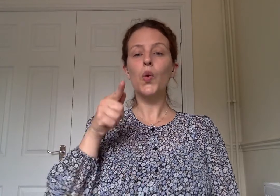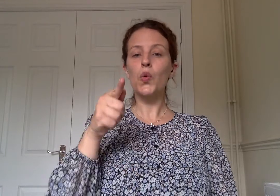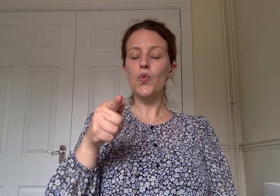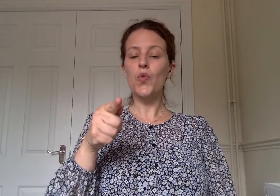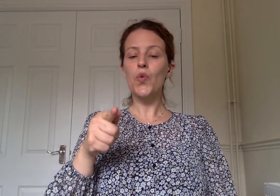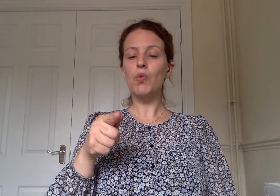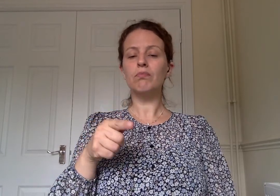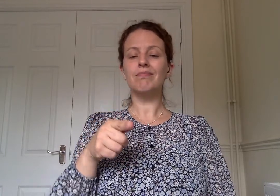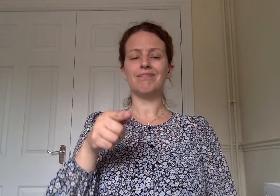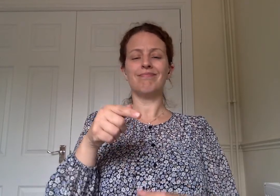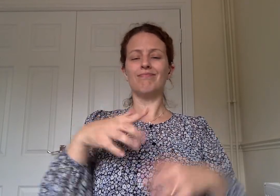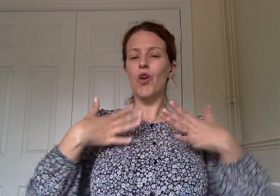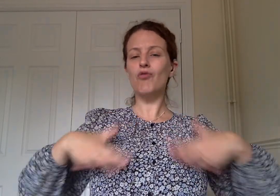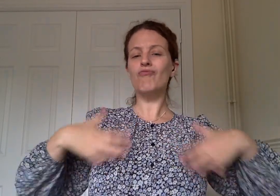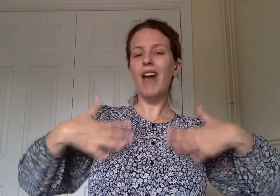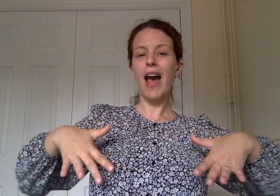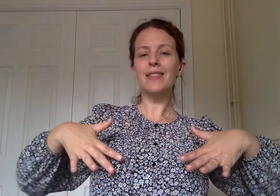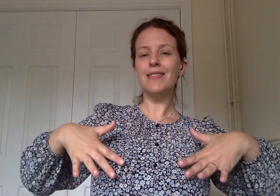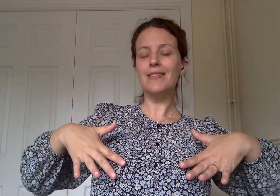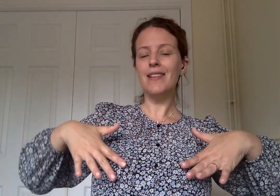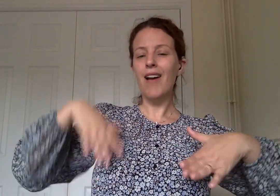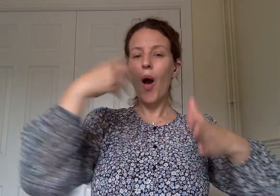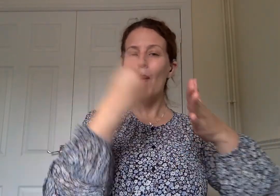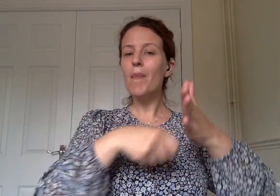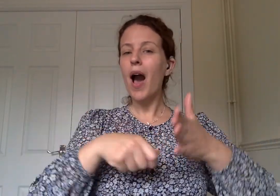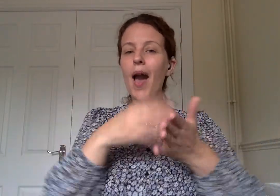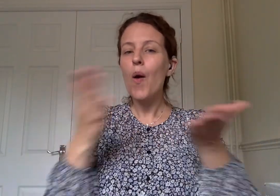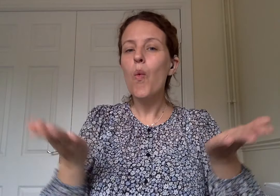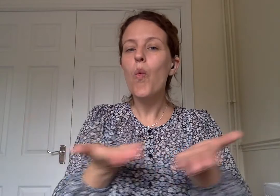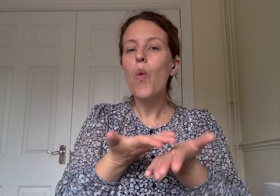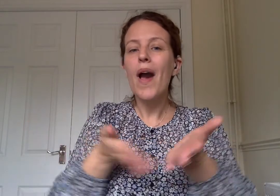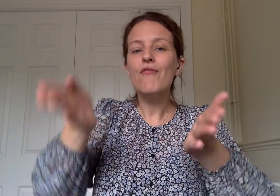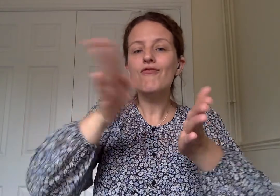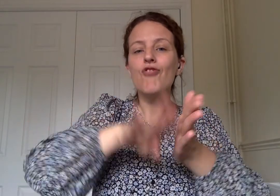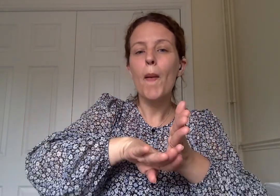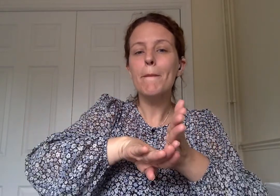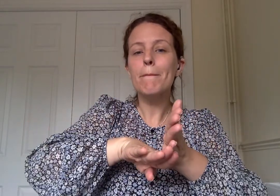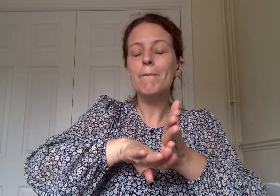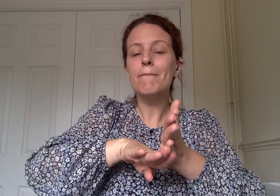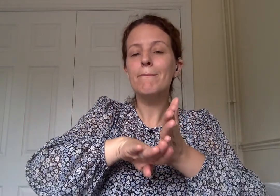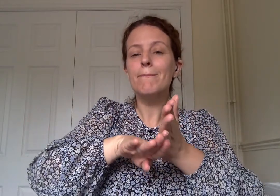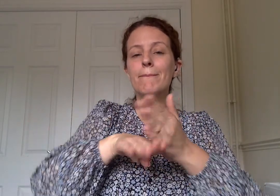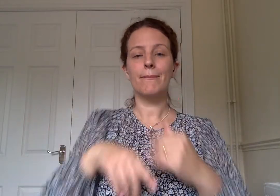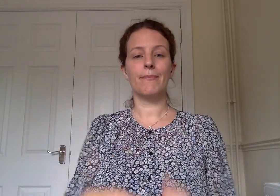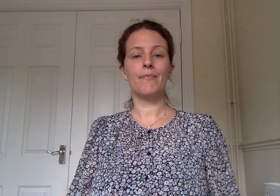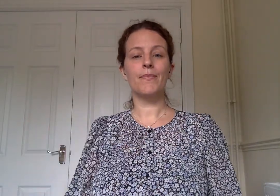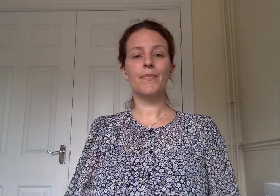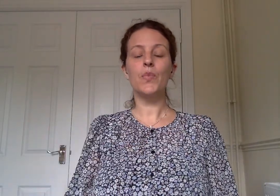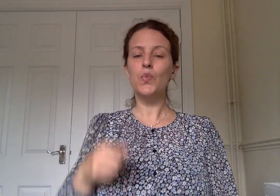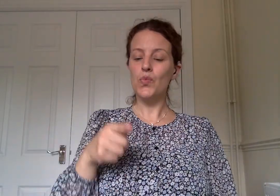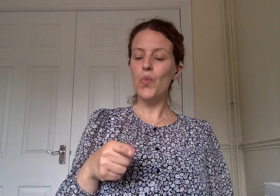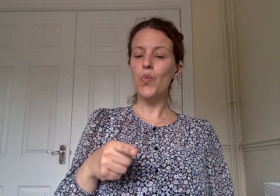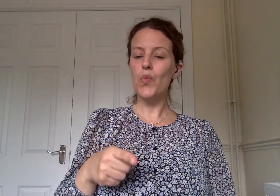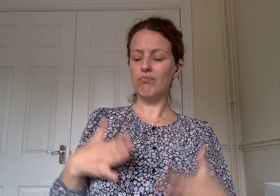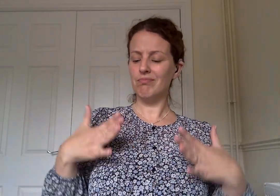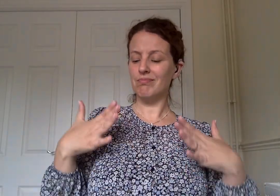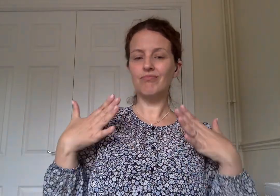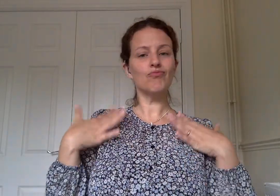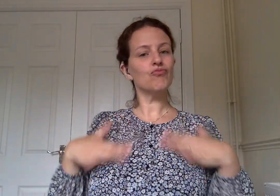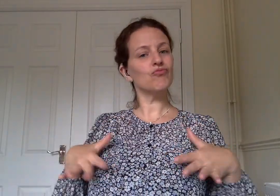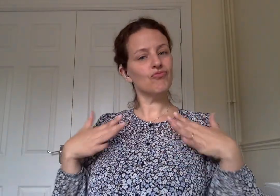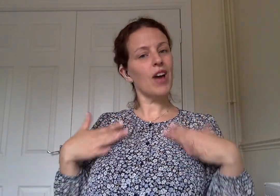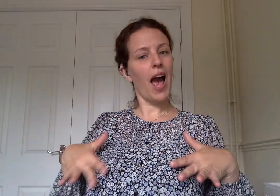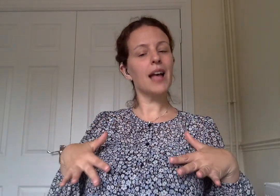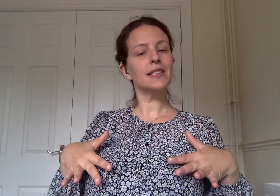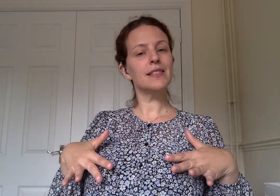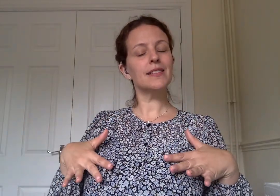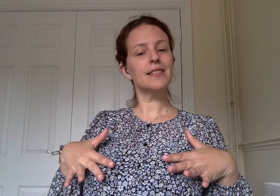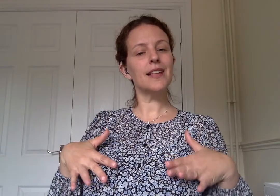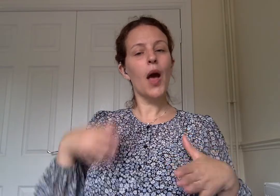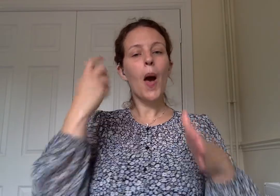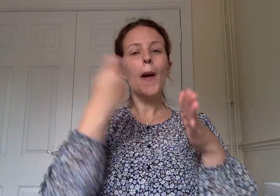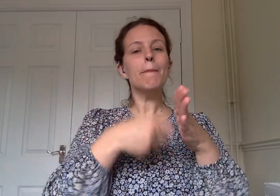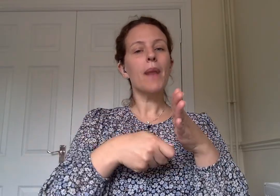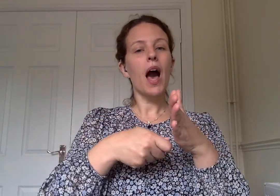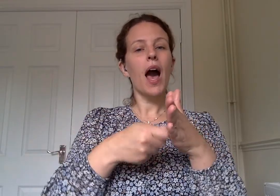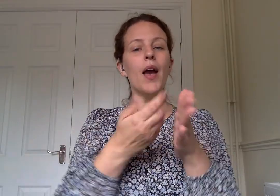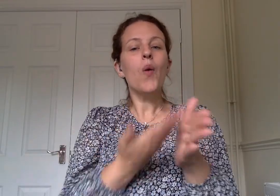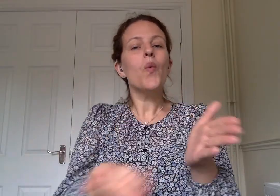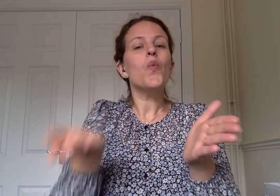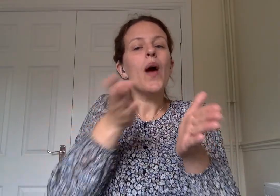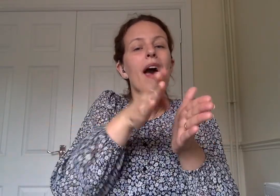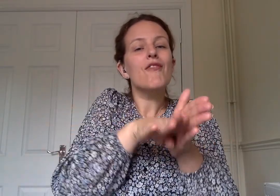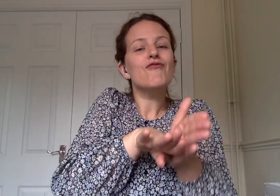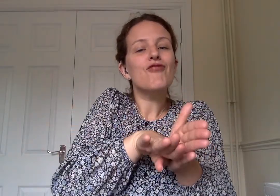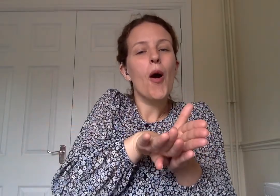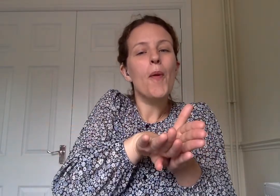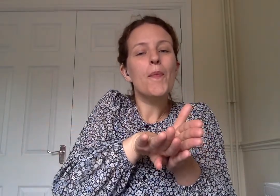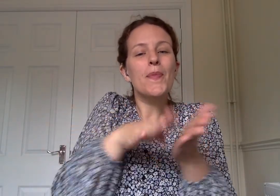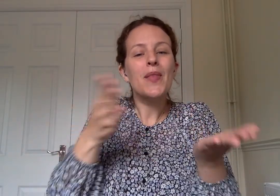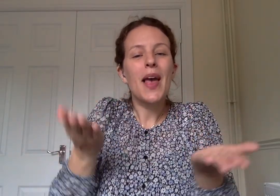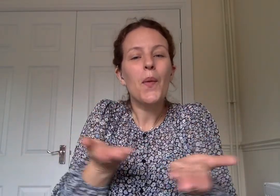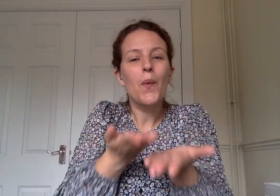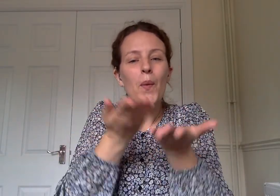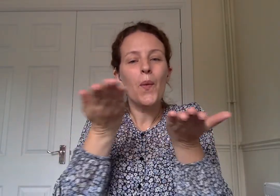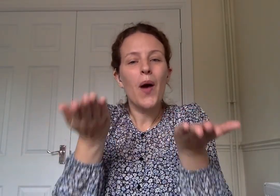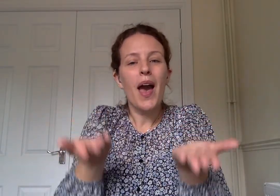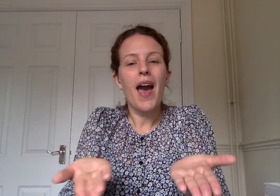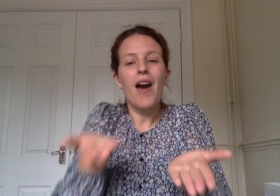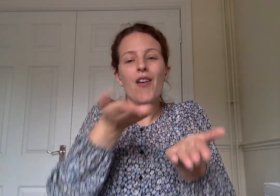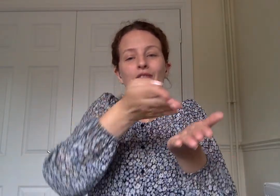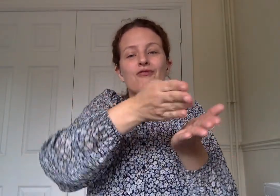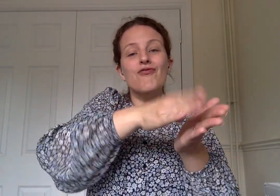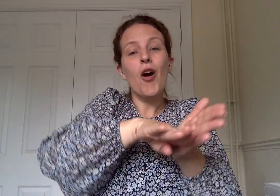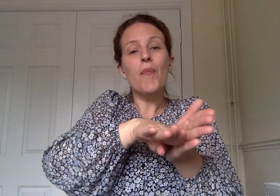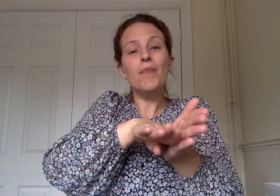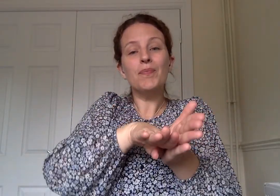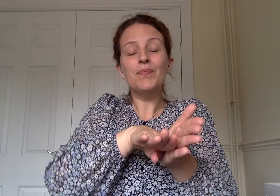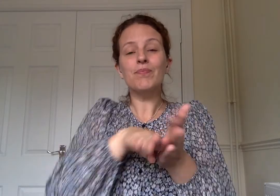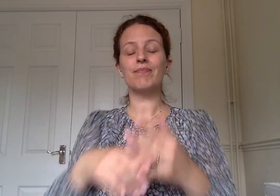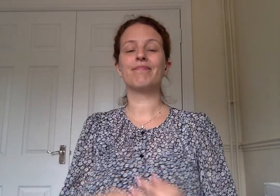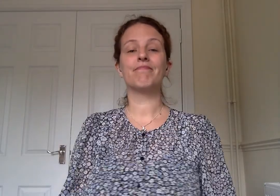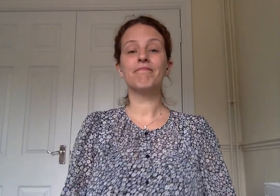You dress buy where from?